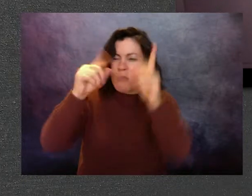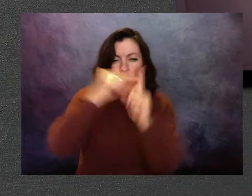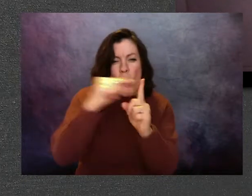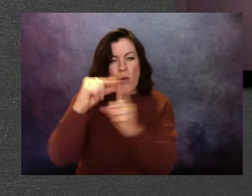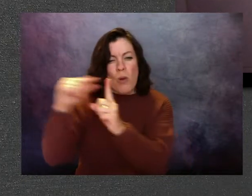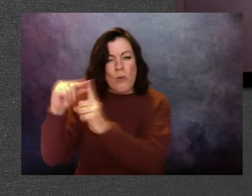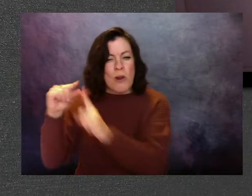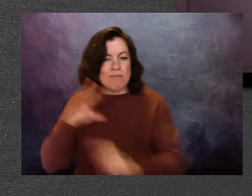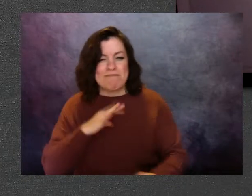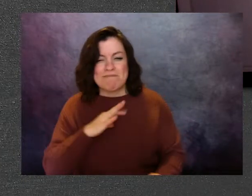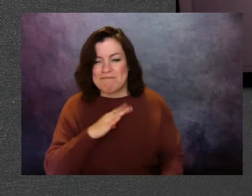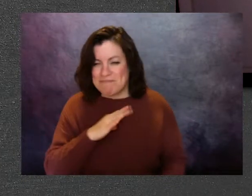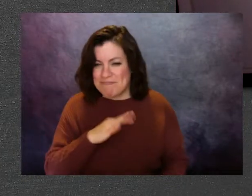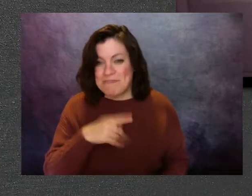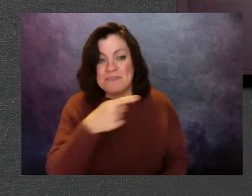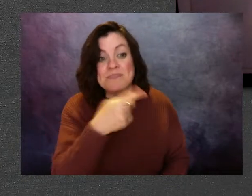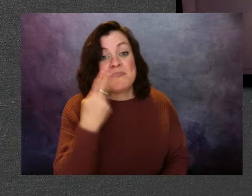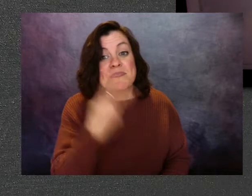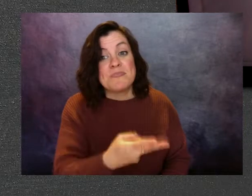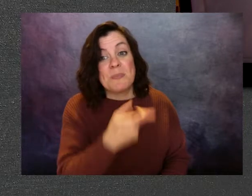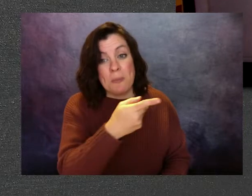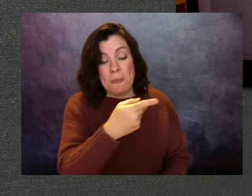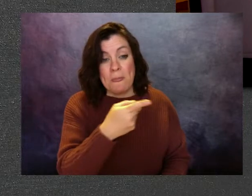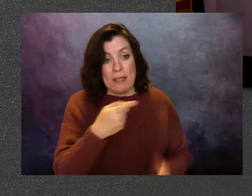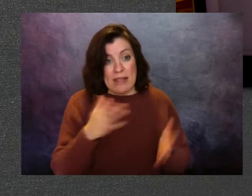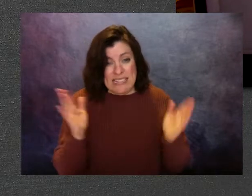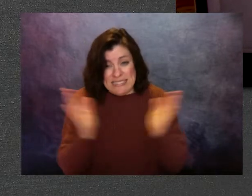So let's take a look at tiny little town. I'm a firefighter.